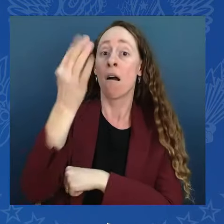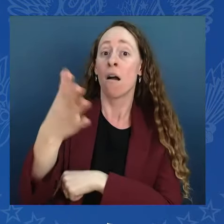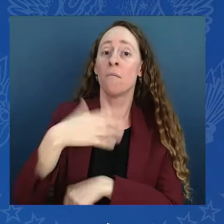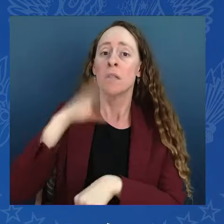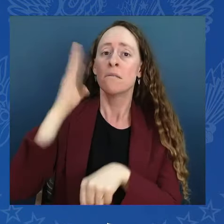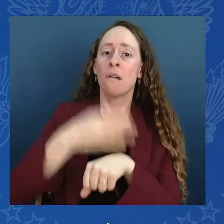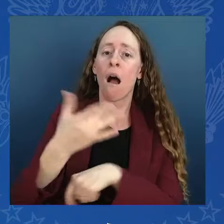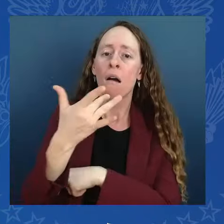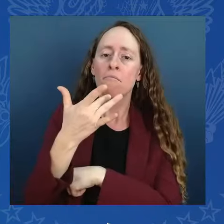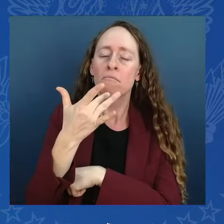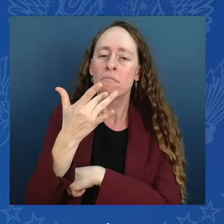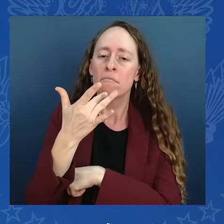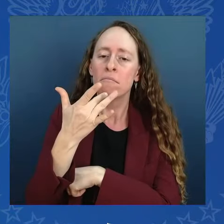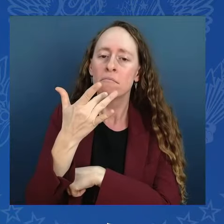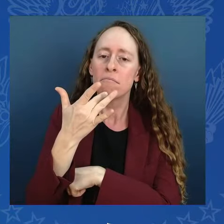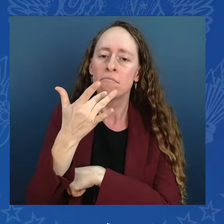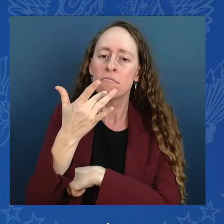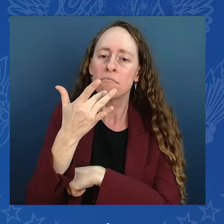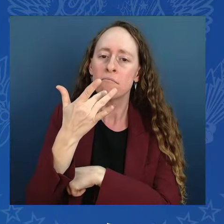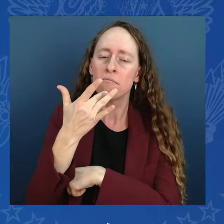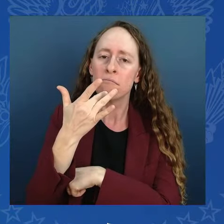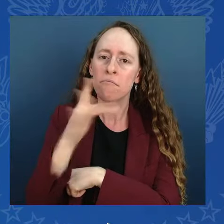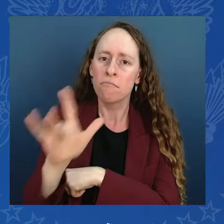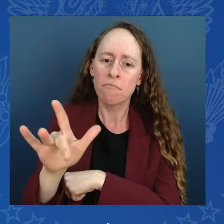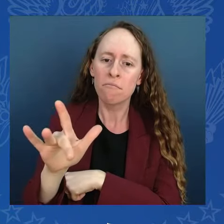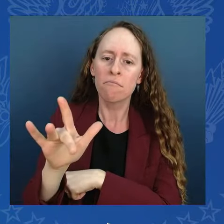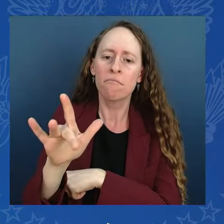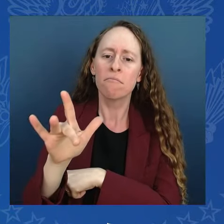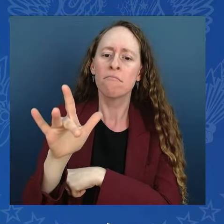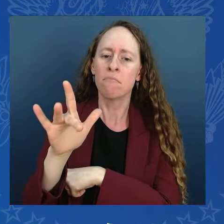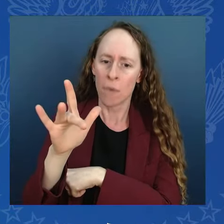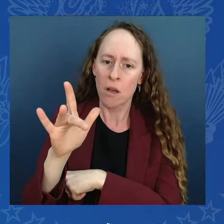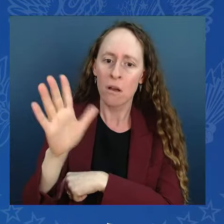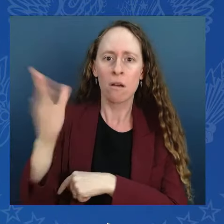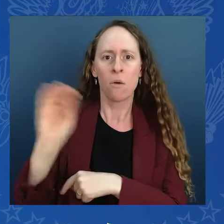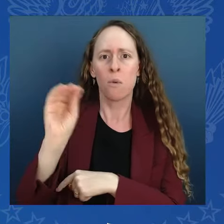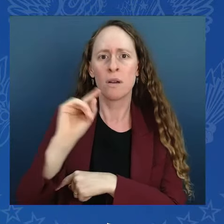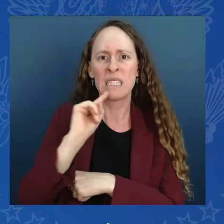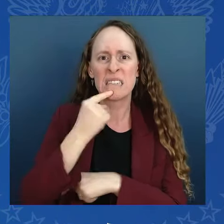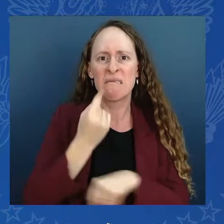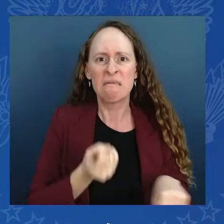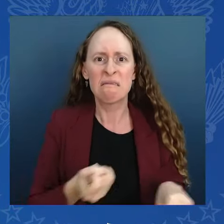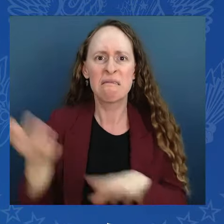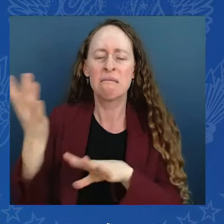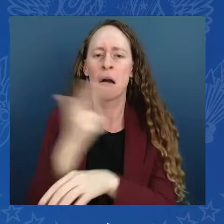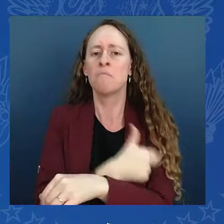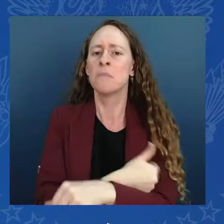I still watched him face lifelong learning disabilities and damaging effects of lead poisoning.